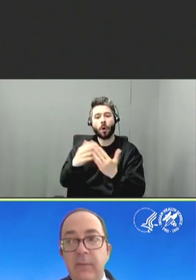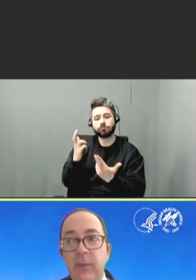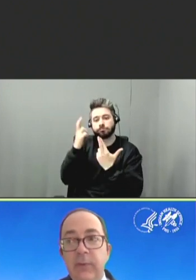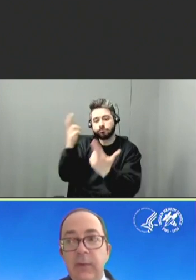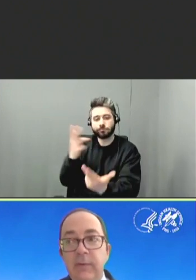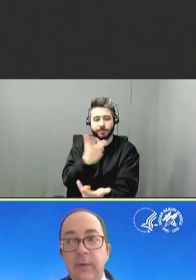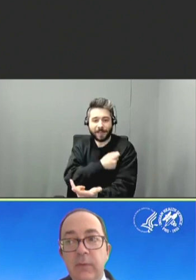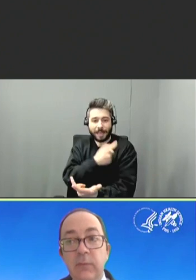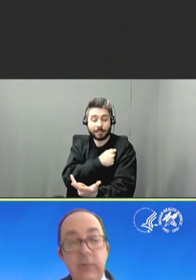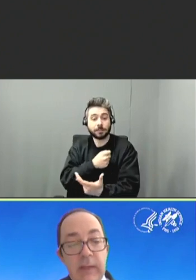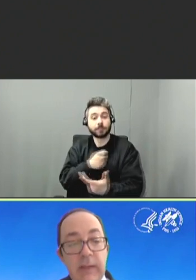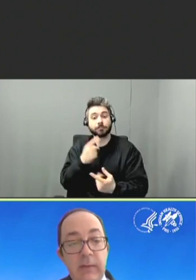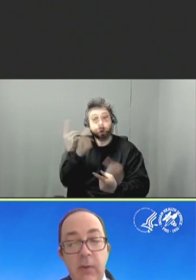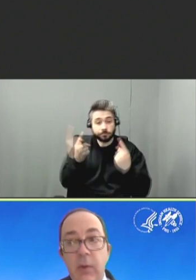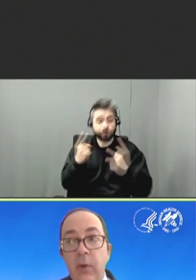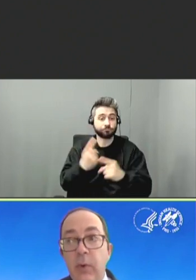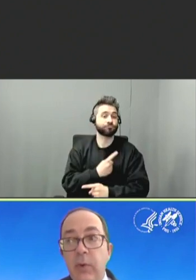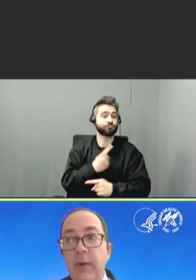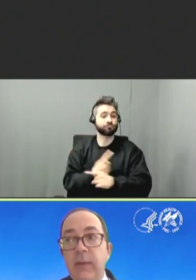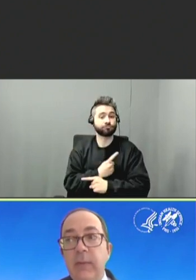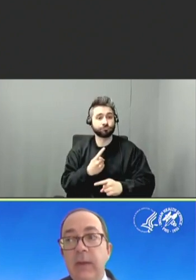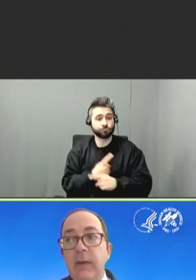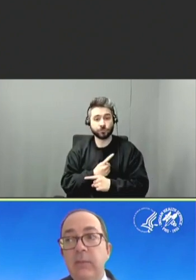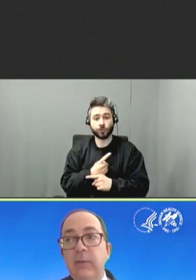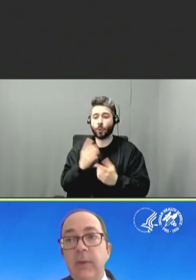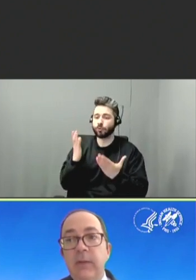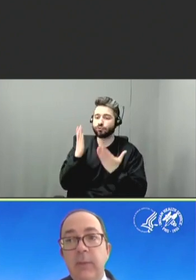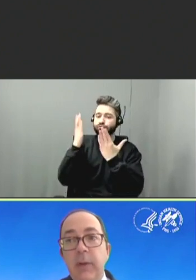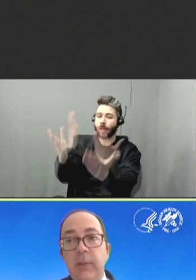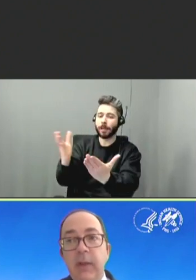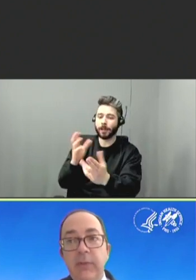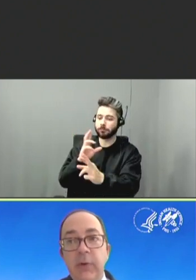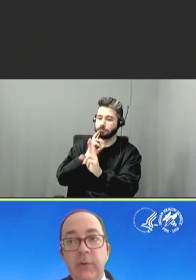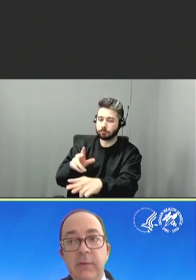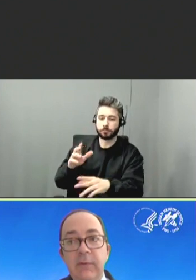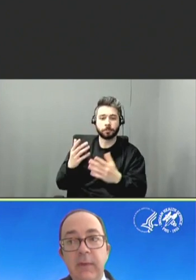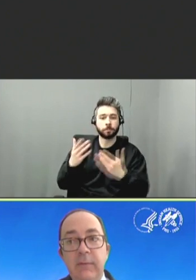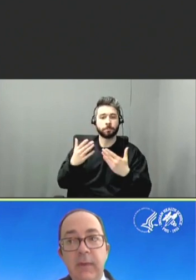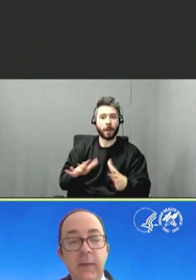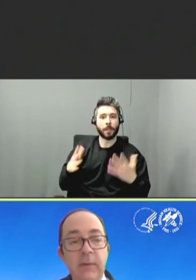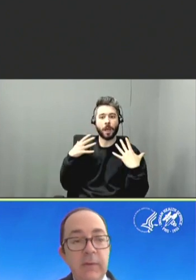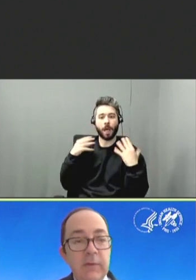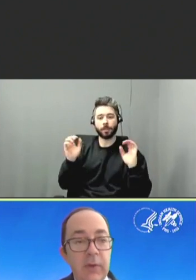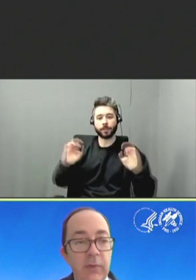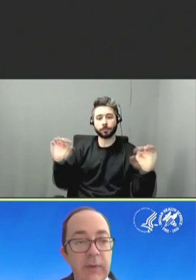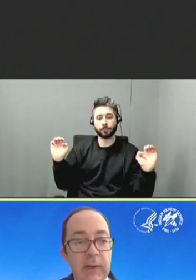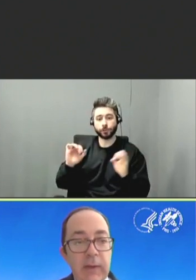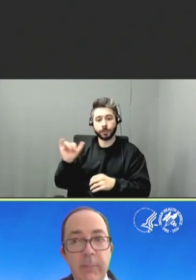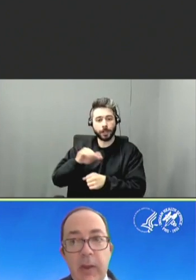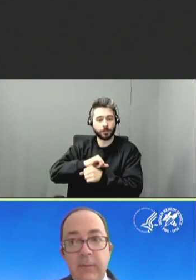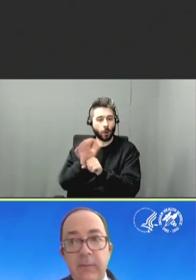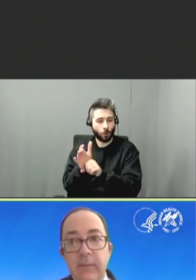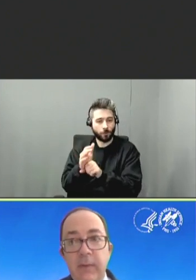whether considered routine, or recommended in response to public health emergencies, such as COVID and Mpox.